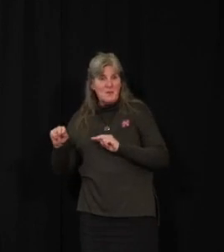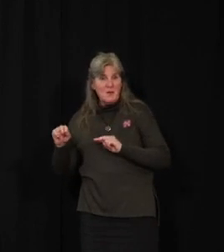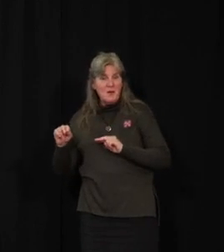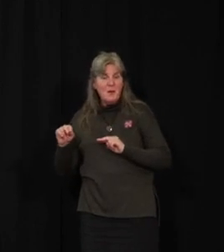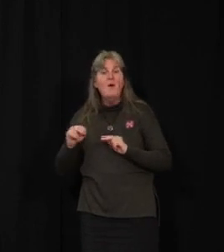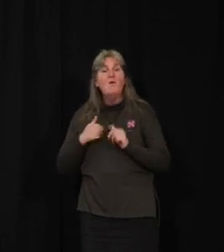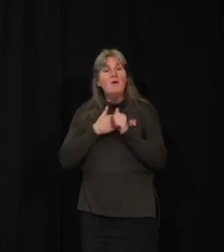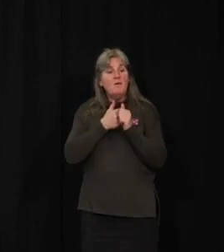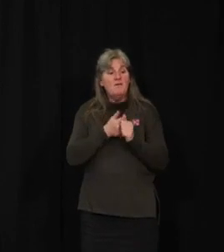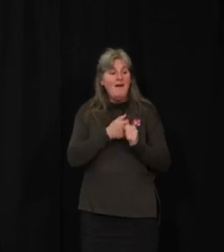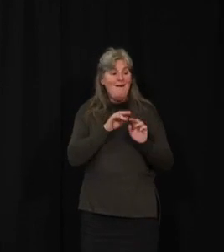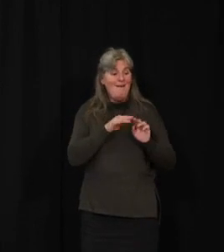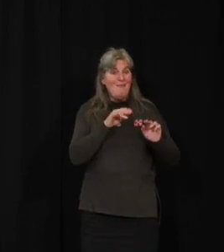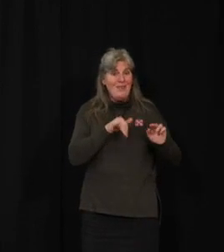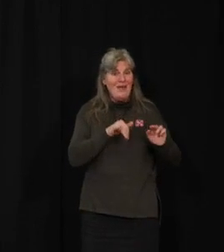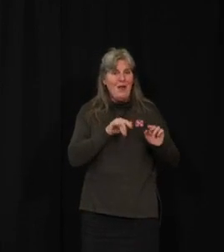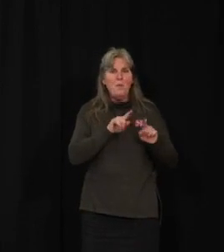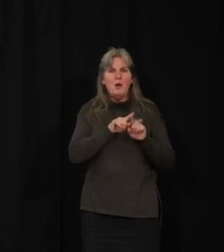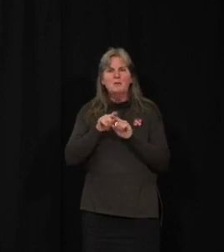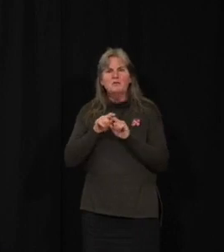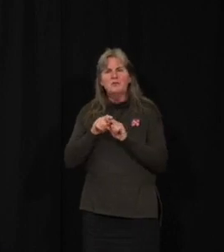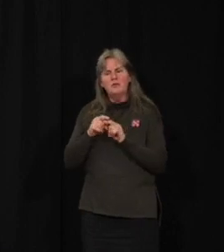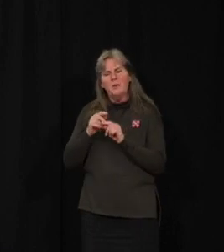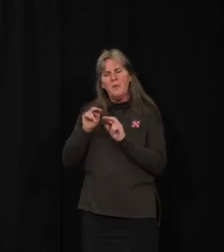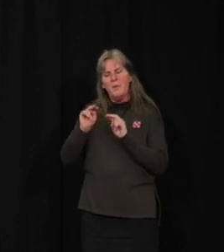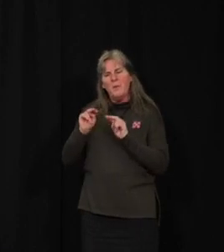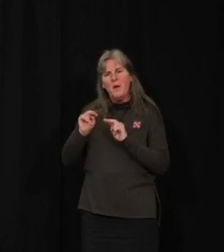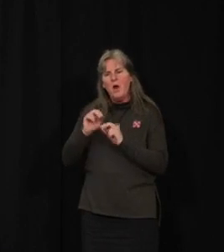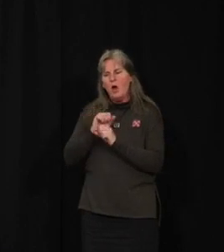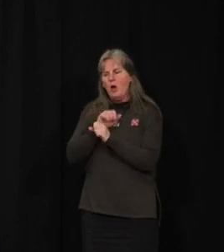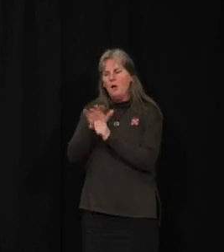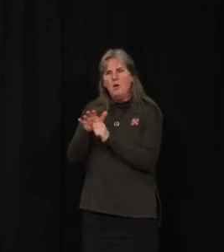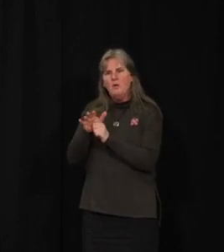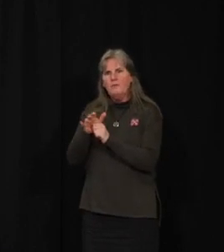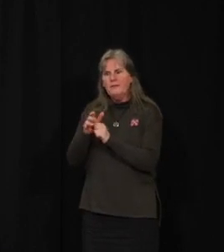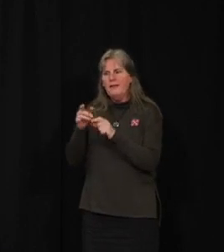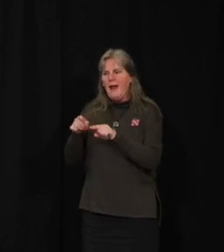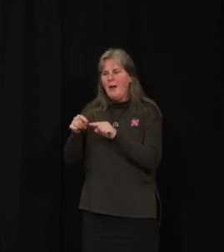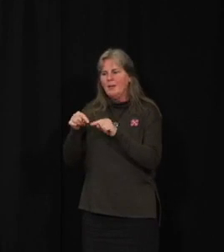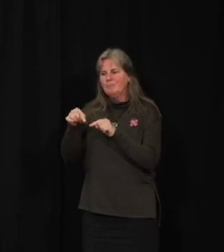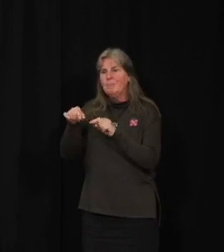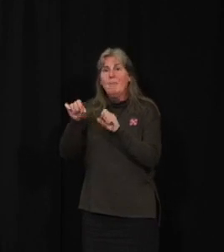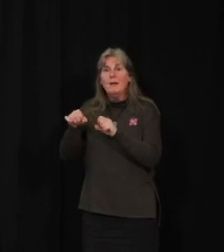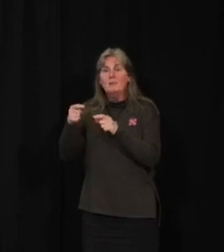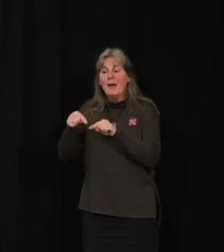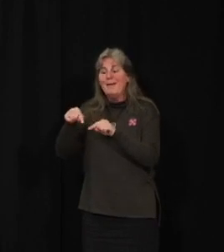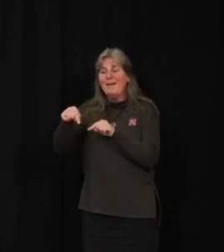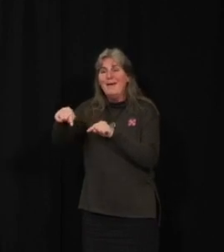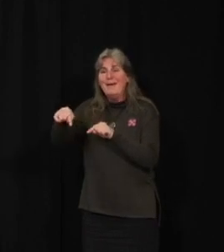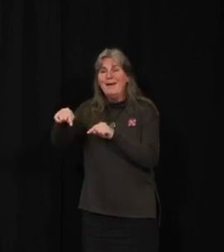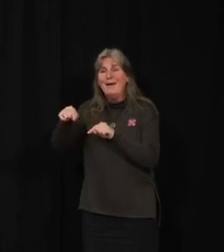as looking at next obvious phases. But right now, we really respect